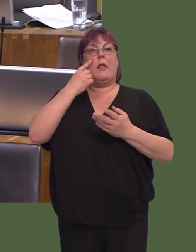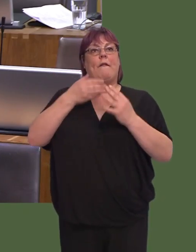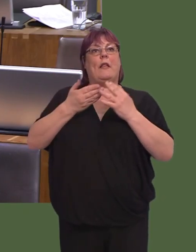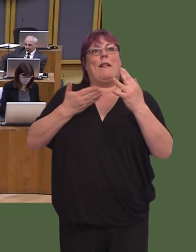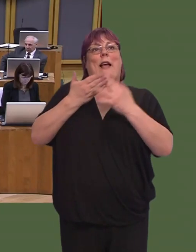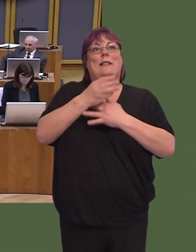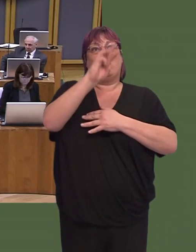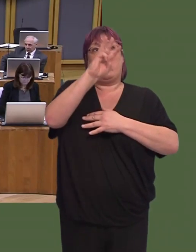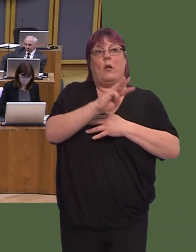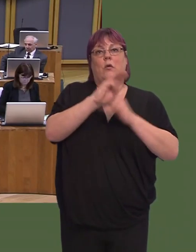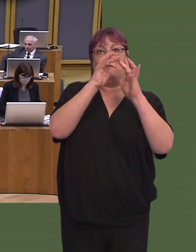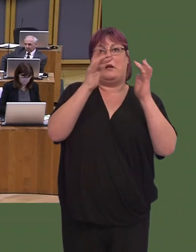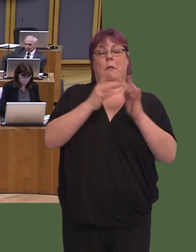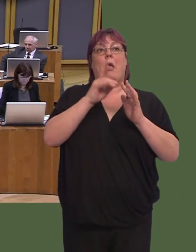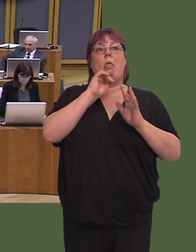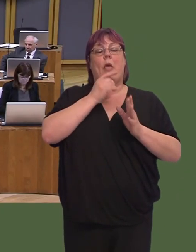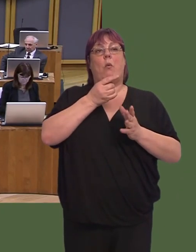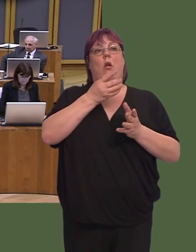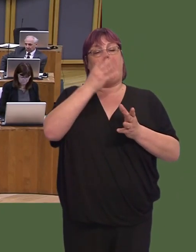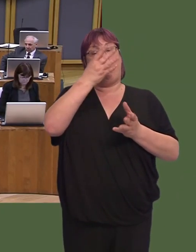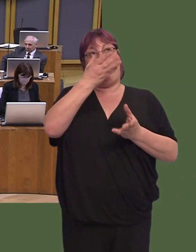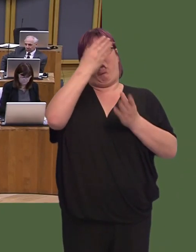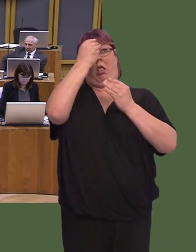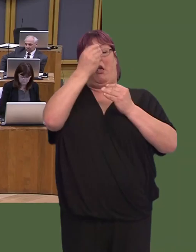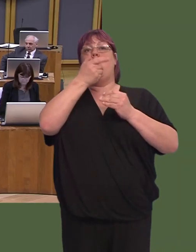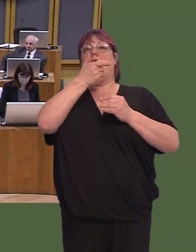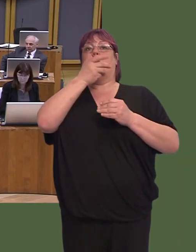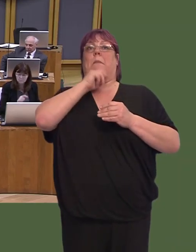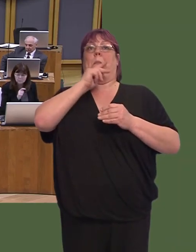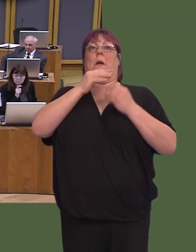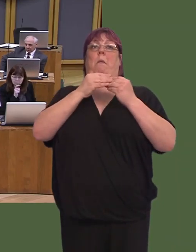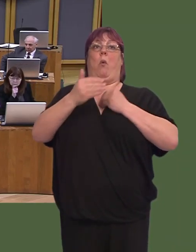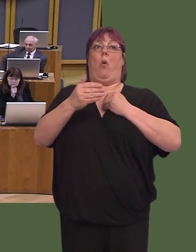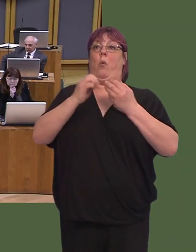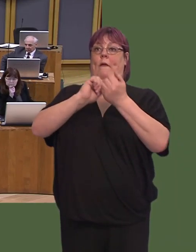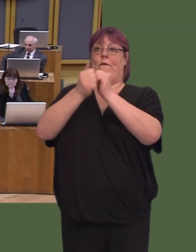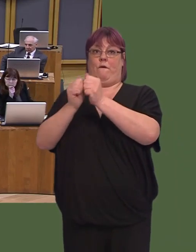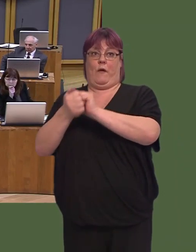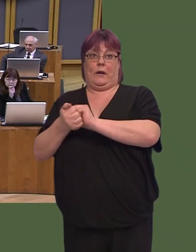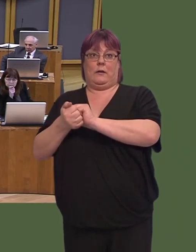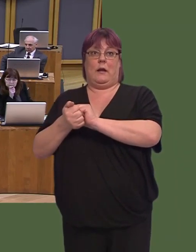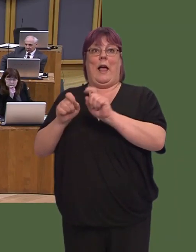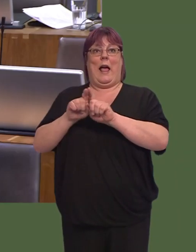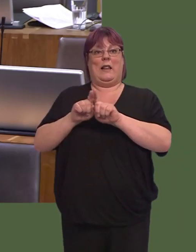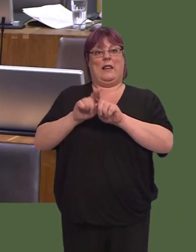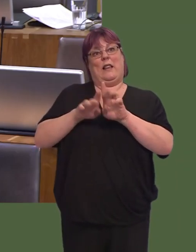amongst their peer group outside of the school setting, and that also helps to cement the use of Welsh language in their lives.